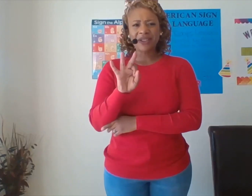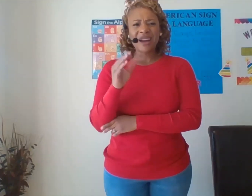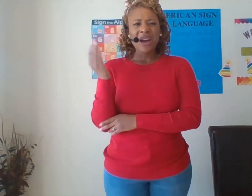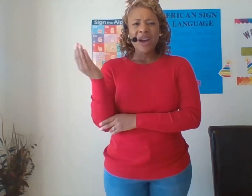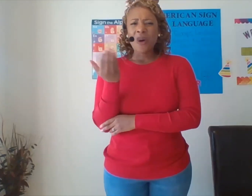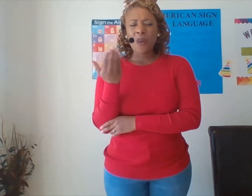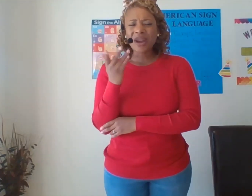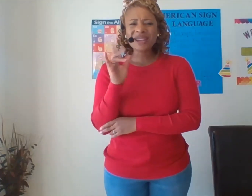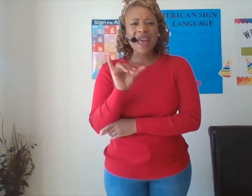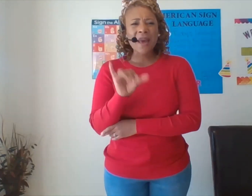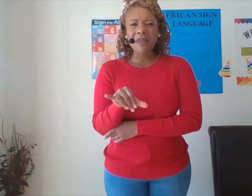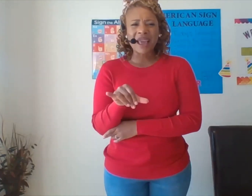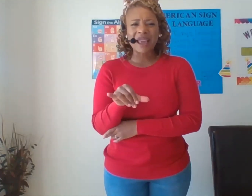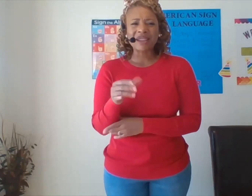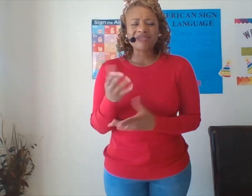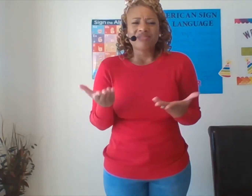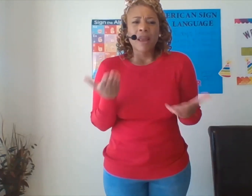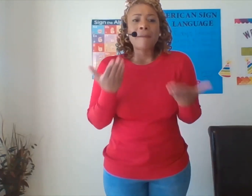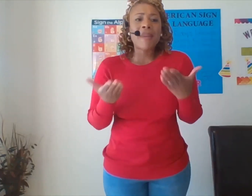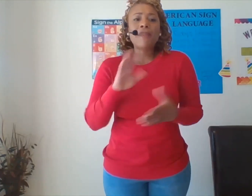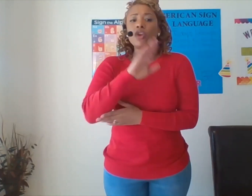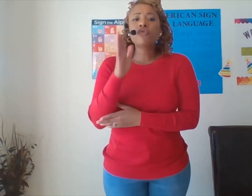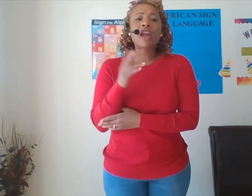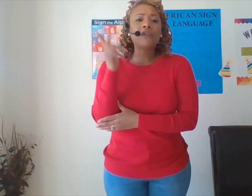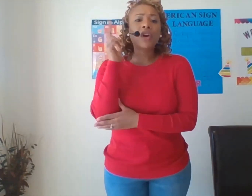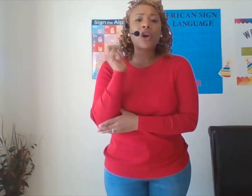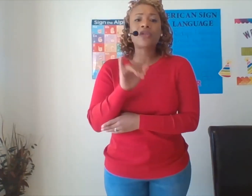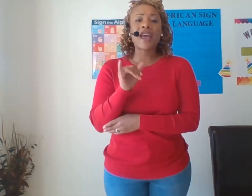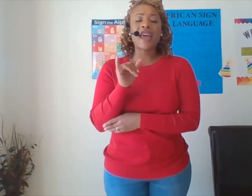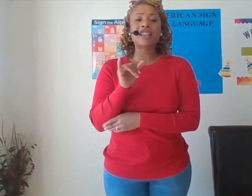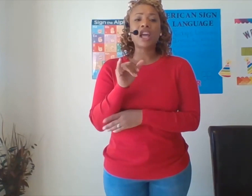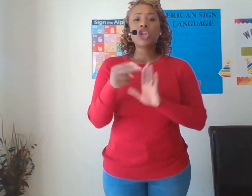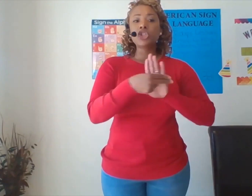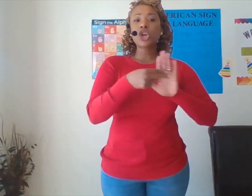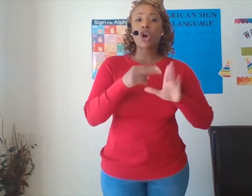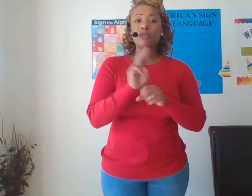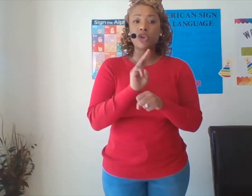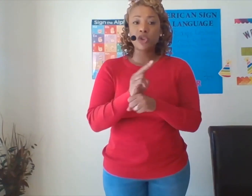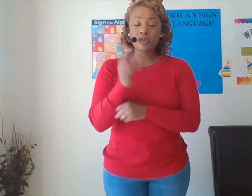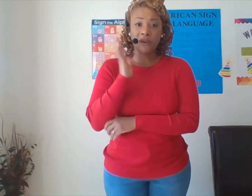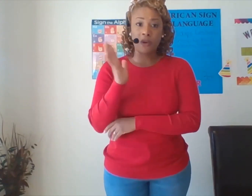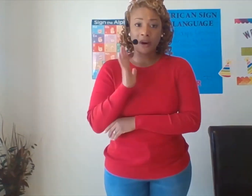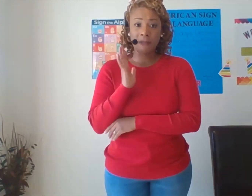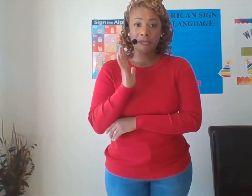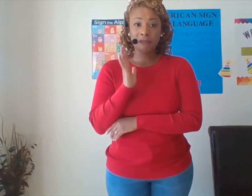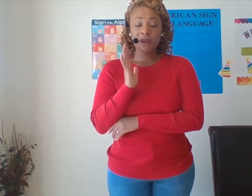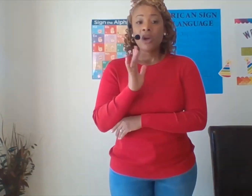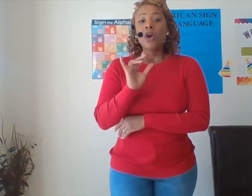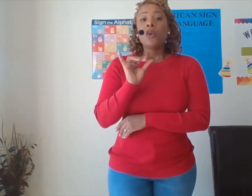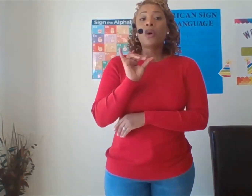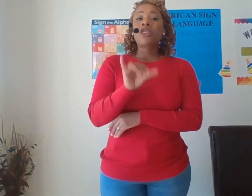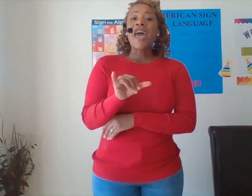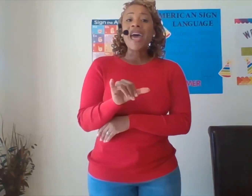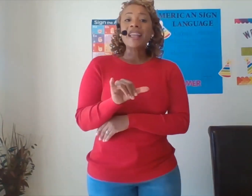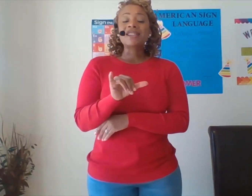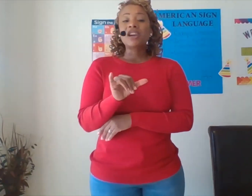what does that mean maybe you've never heard that term used before well that is